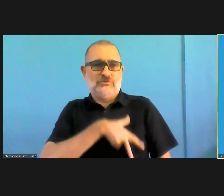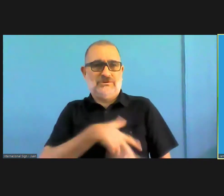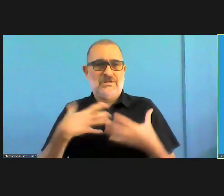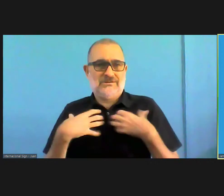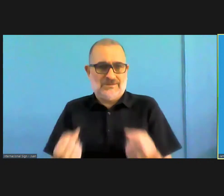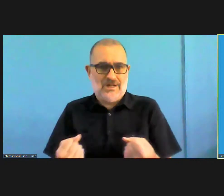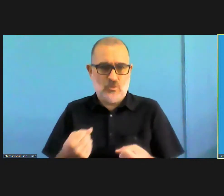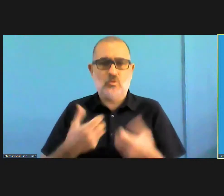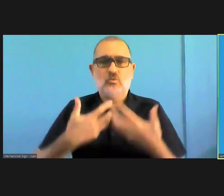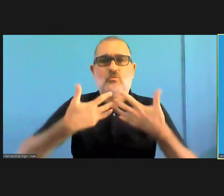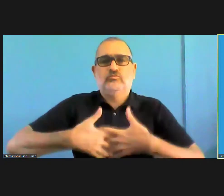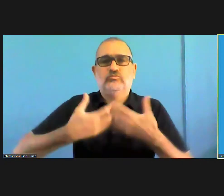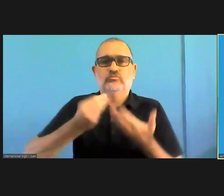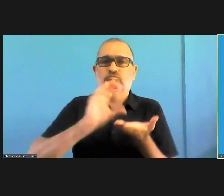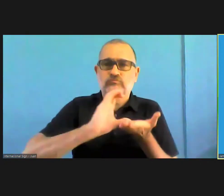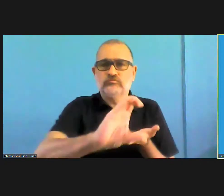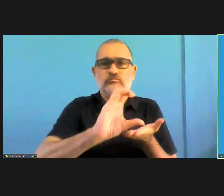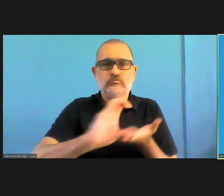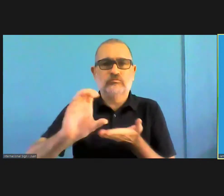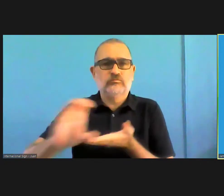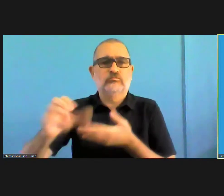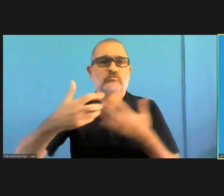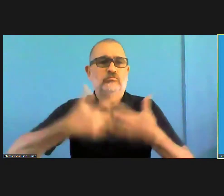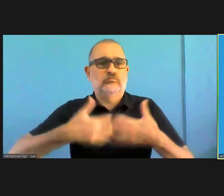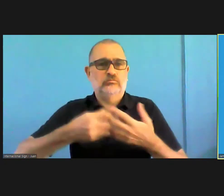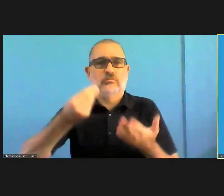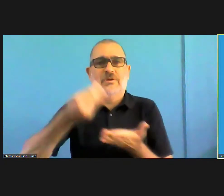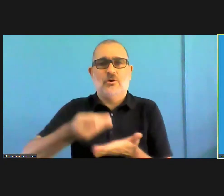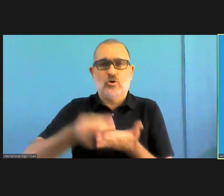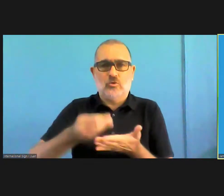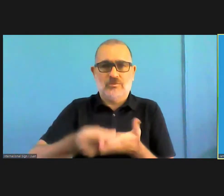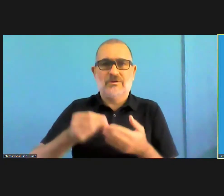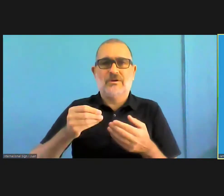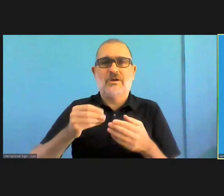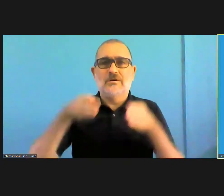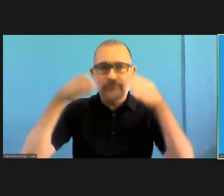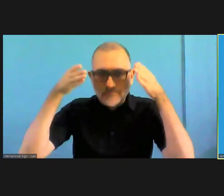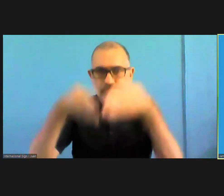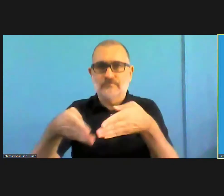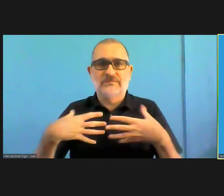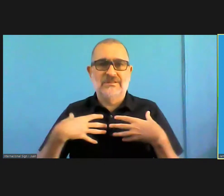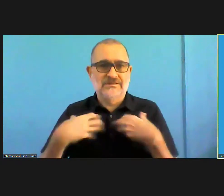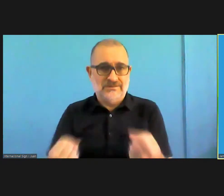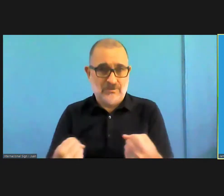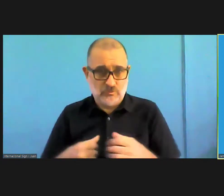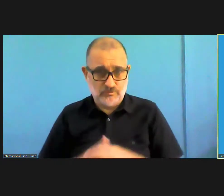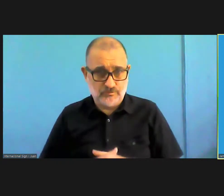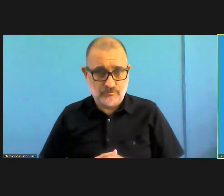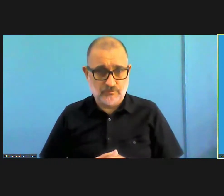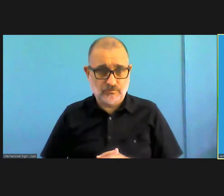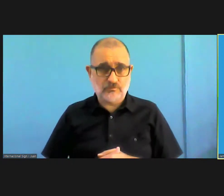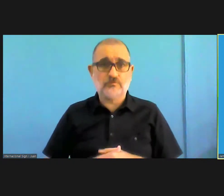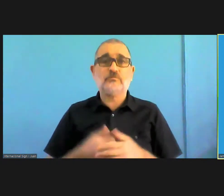Thanks very much, Silvana, and congratulations to all participating in this event.